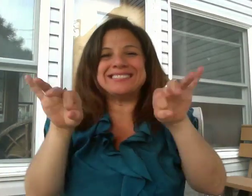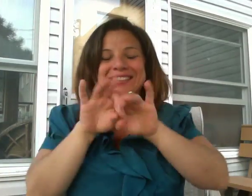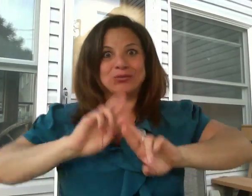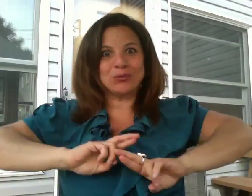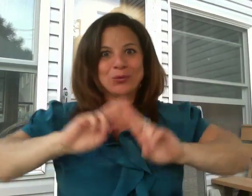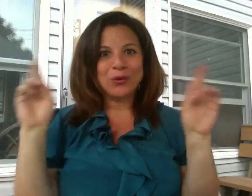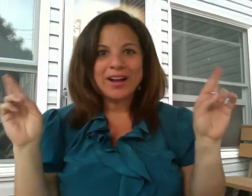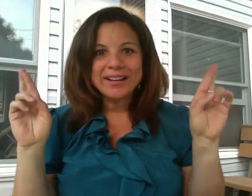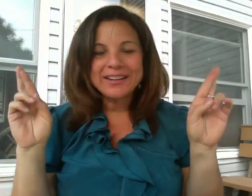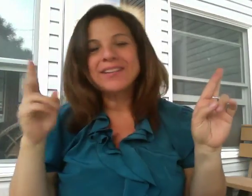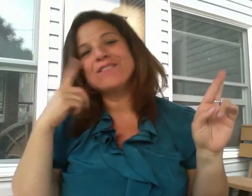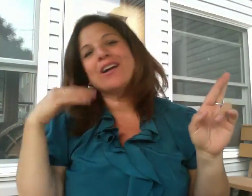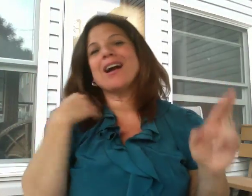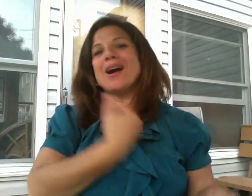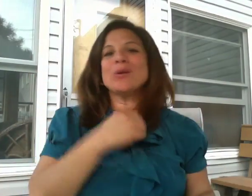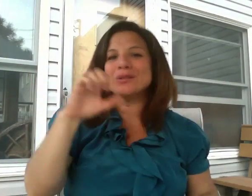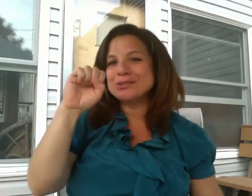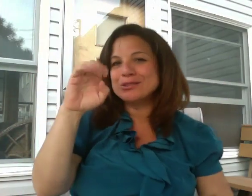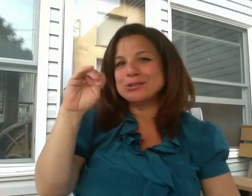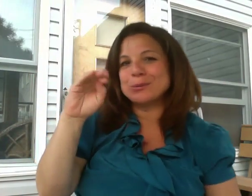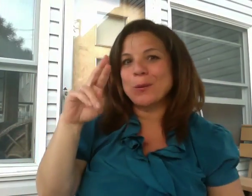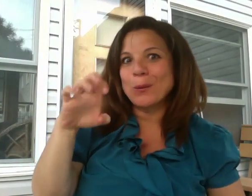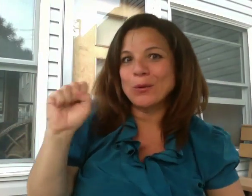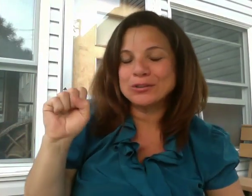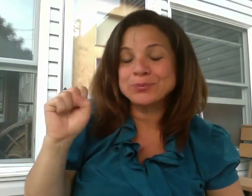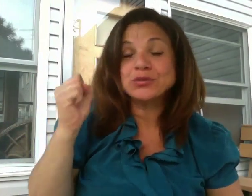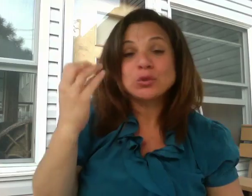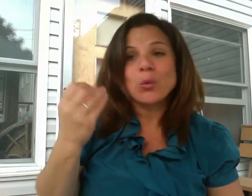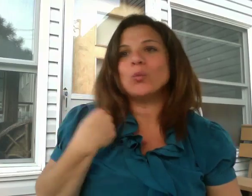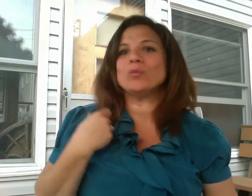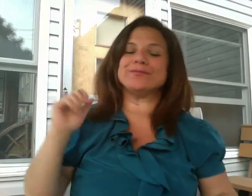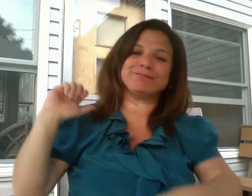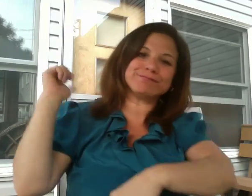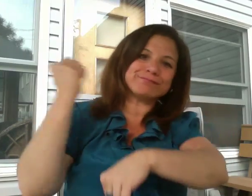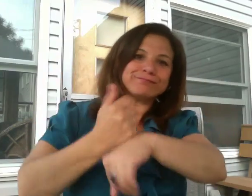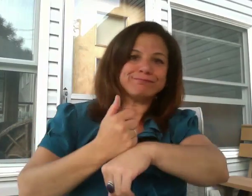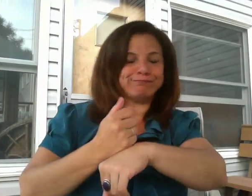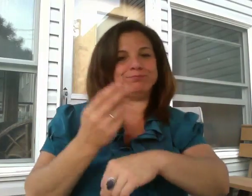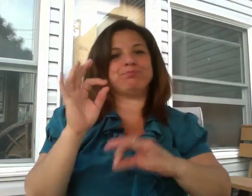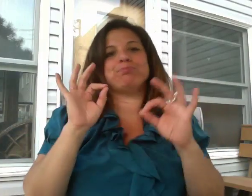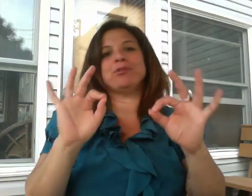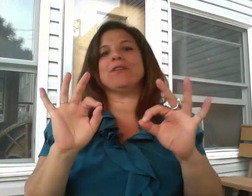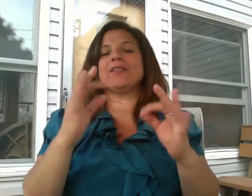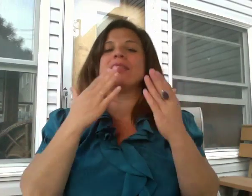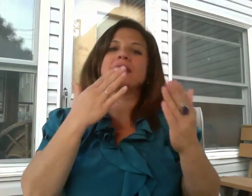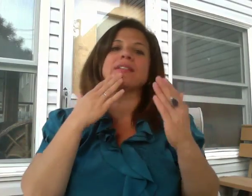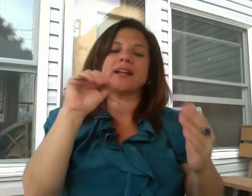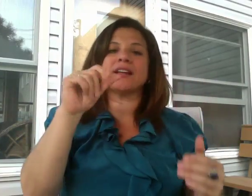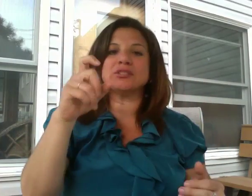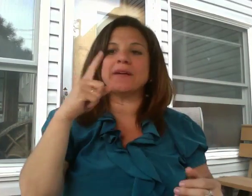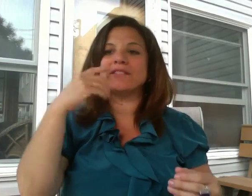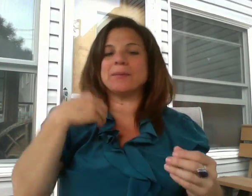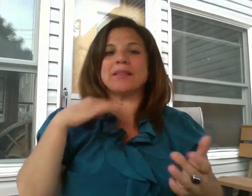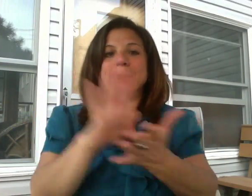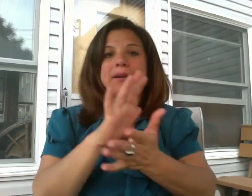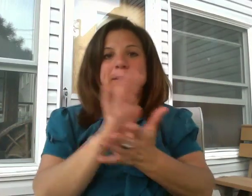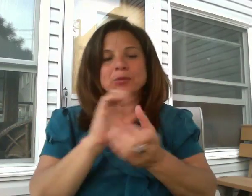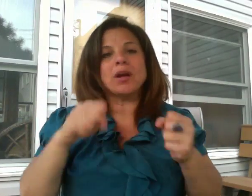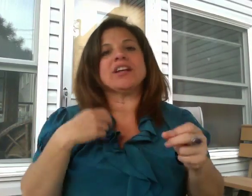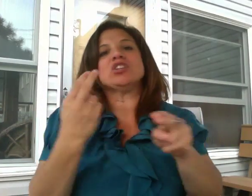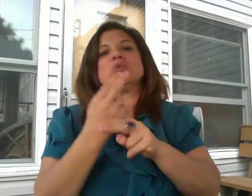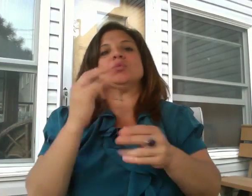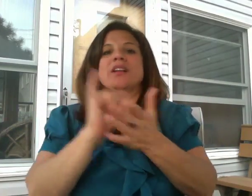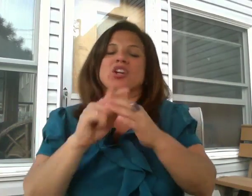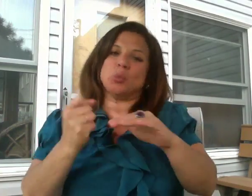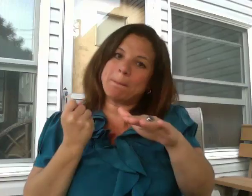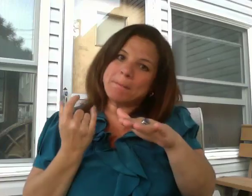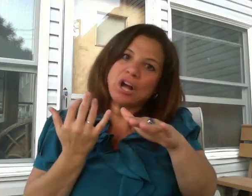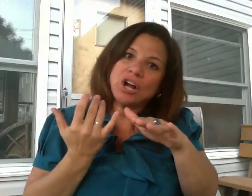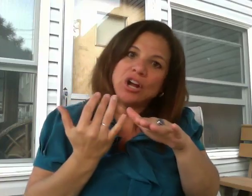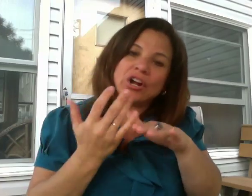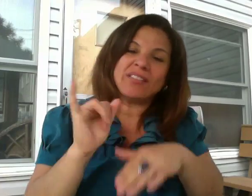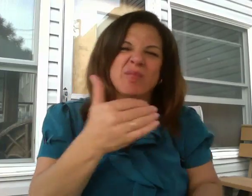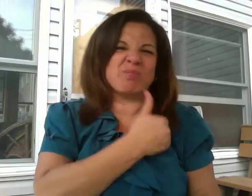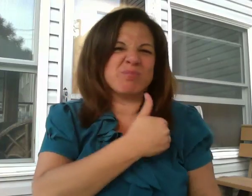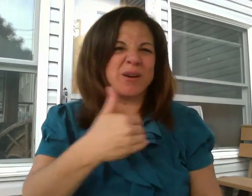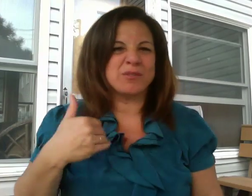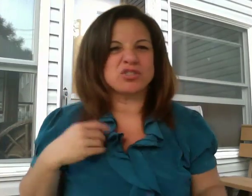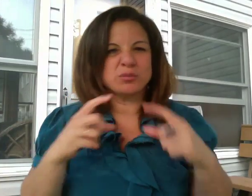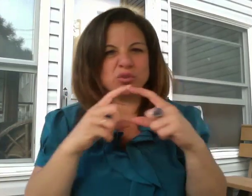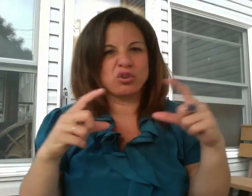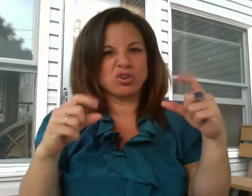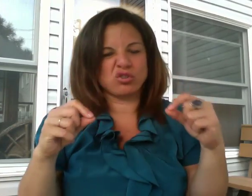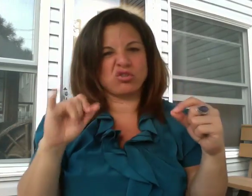we can put the sticks that will be ready to make our smores. So perfect! Thanks to AGBell for giving me the paper (letter) for me to burn the membership card